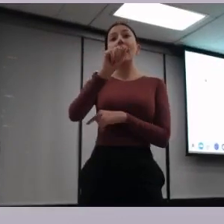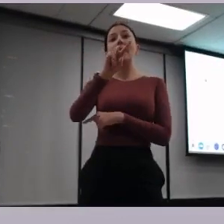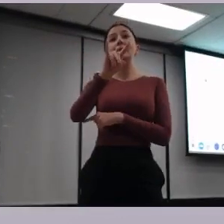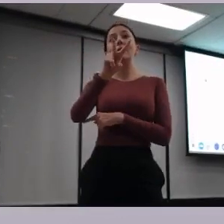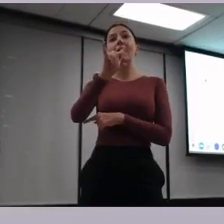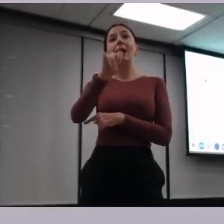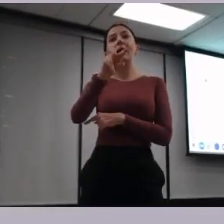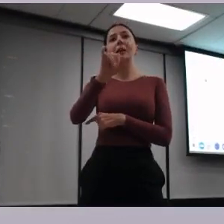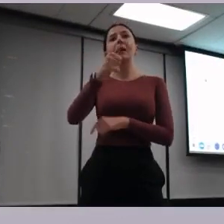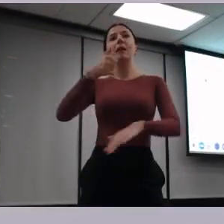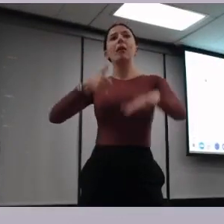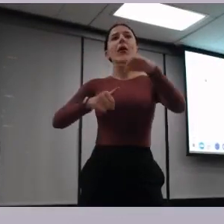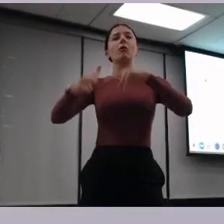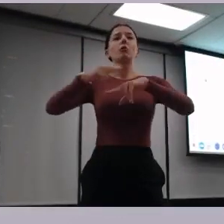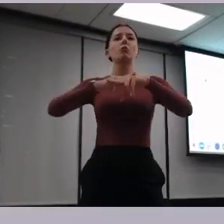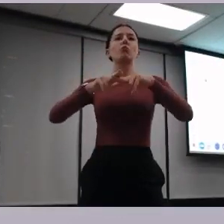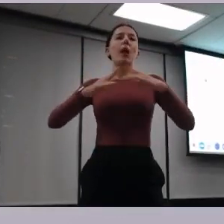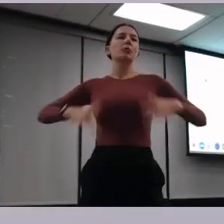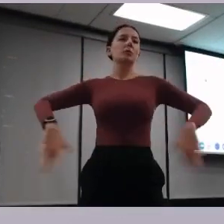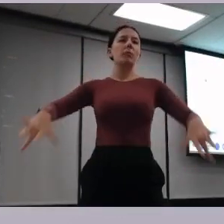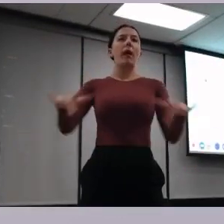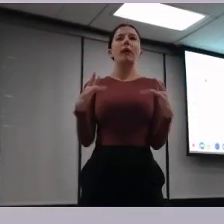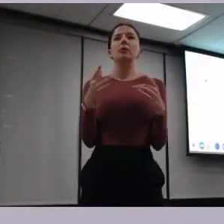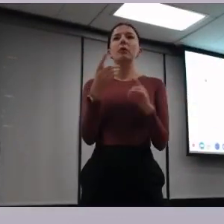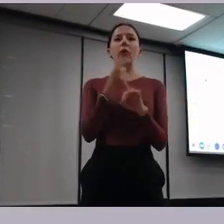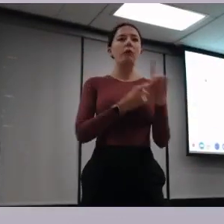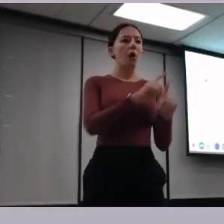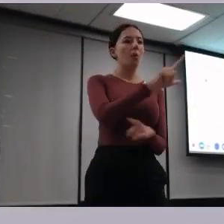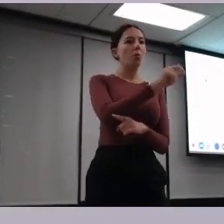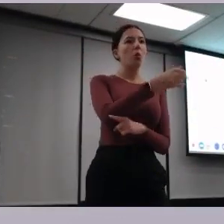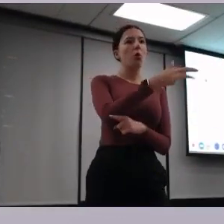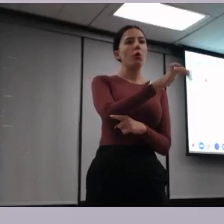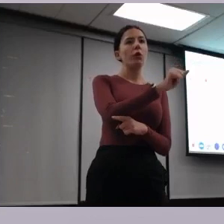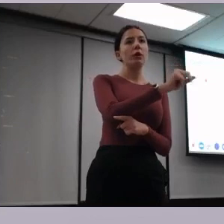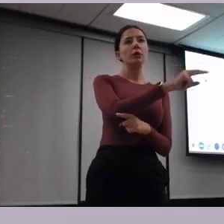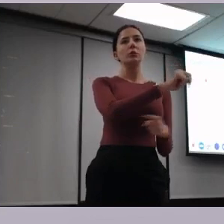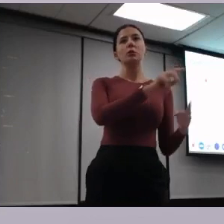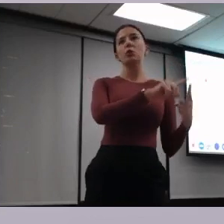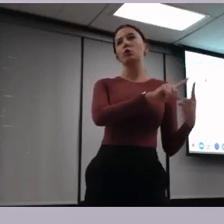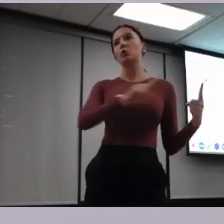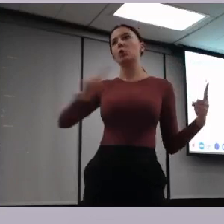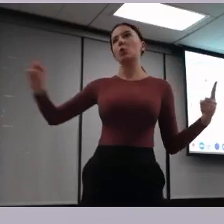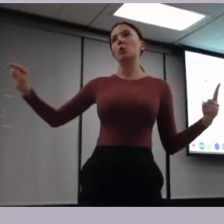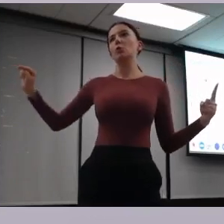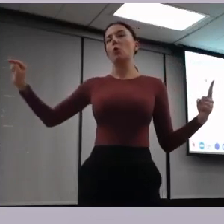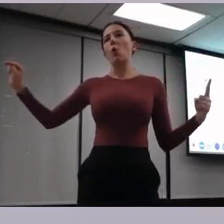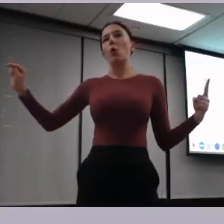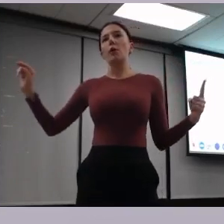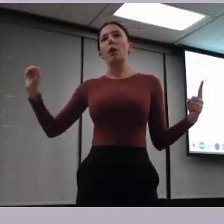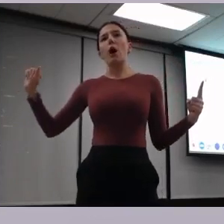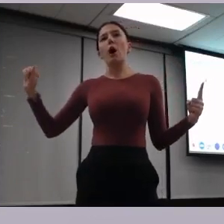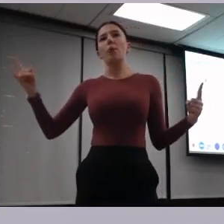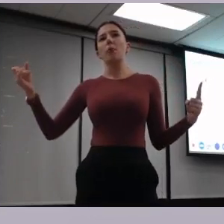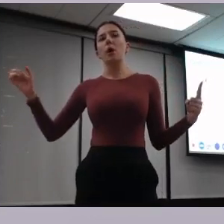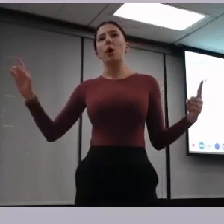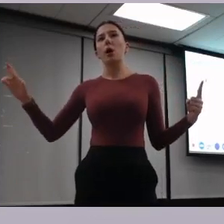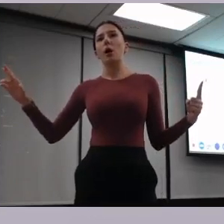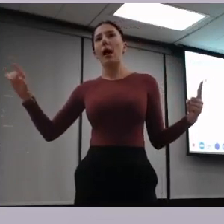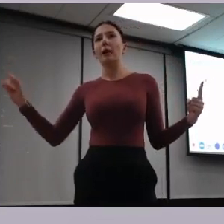That is from Lawrence North, the RDA or more south? Lawrence Depending on where you are.